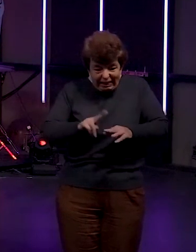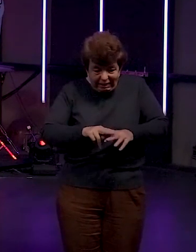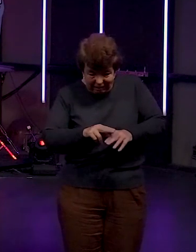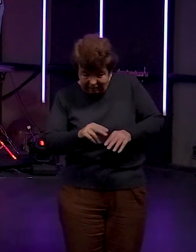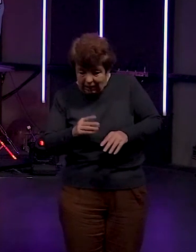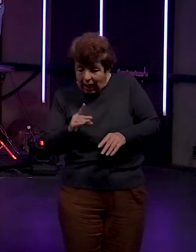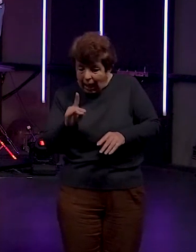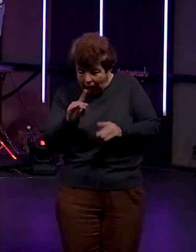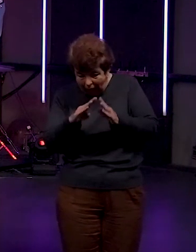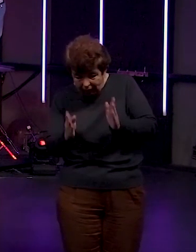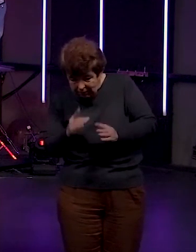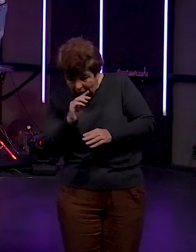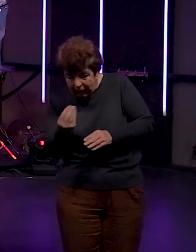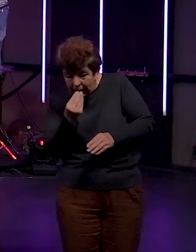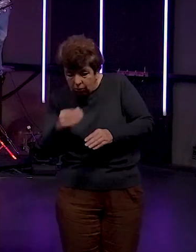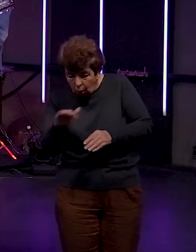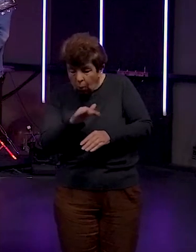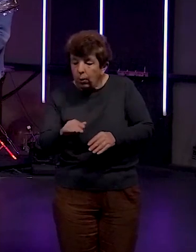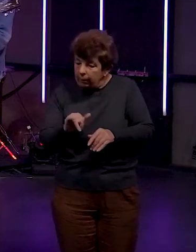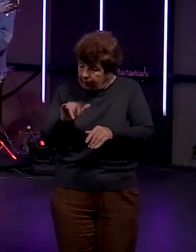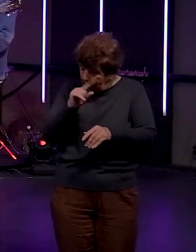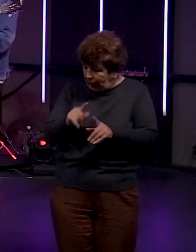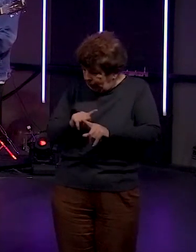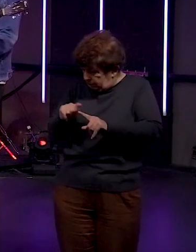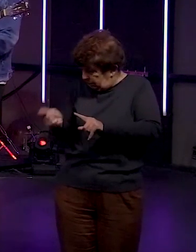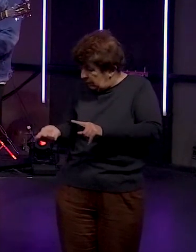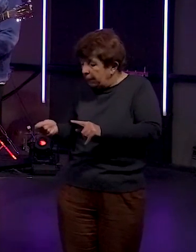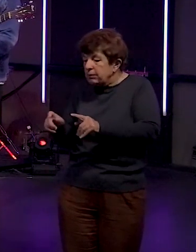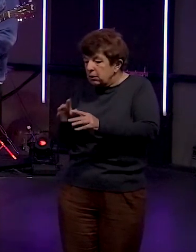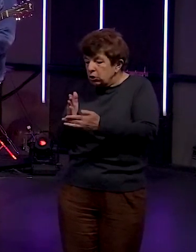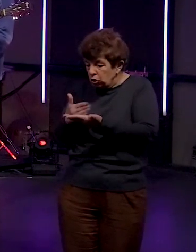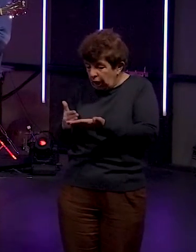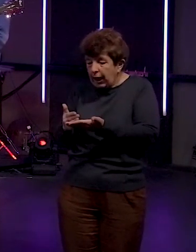animal let them share with another family in the neighborhood. Divide the